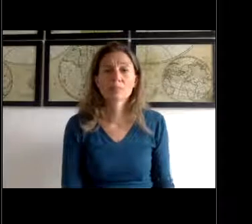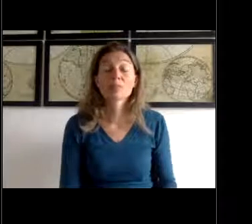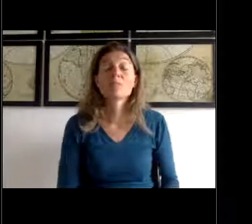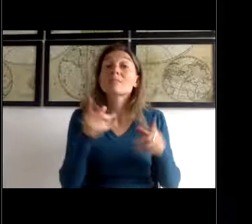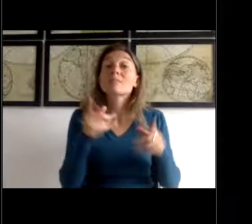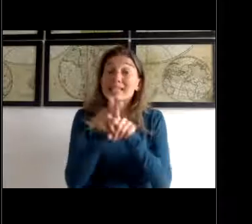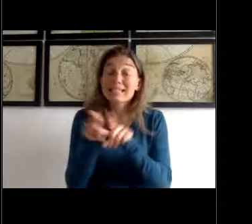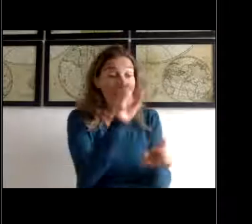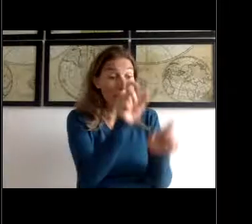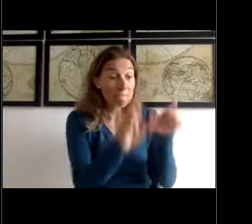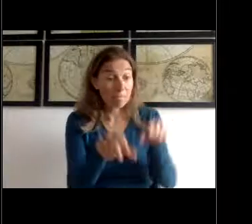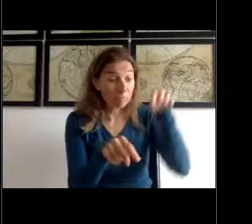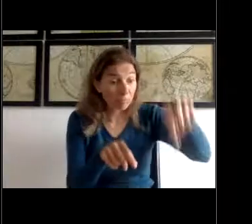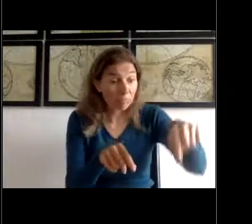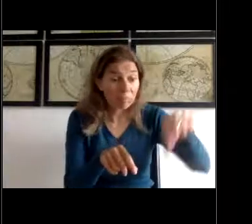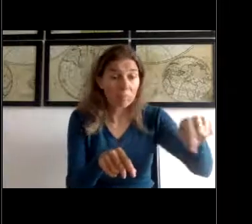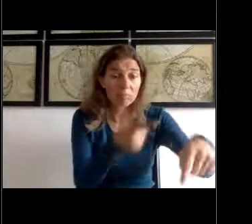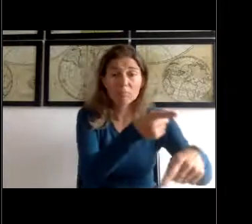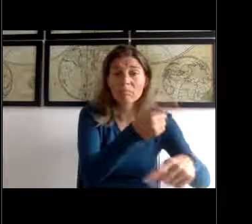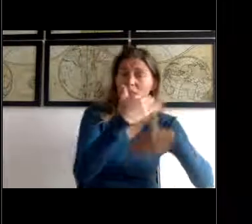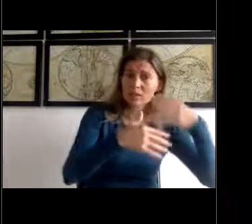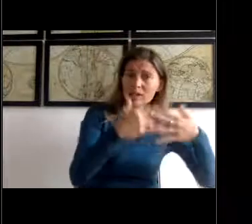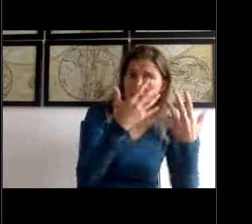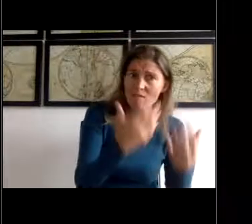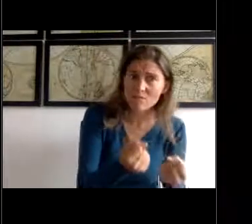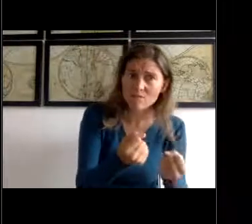and they can be a role model for others living there.